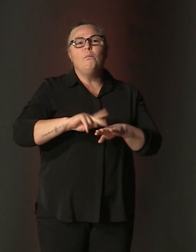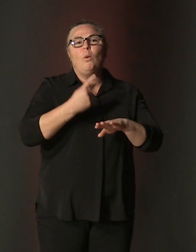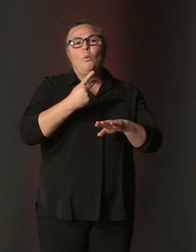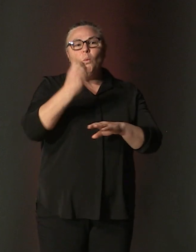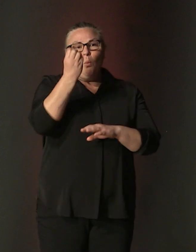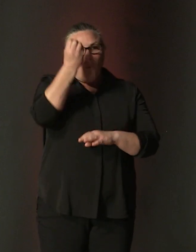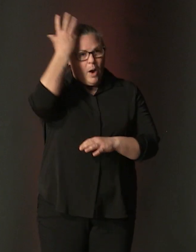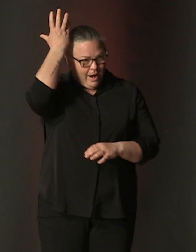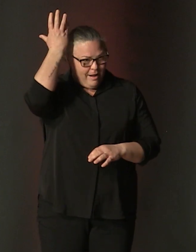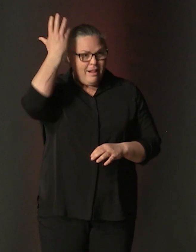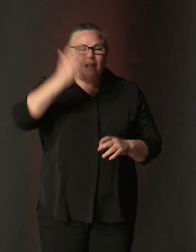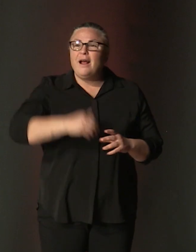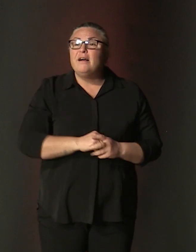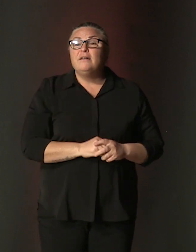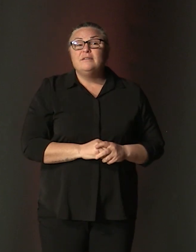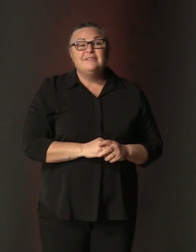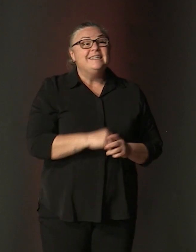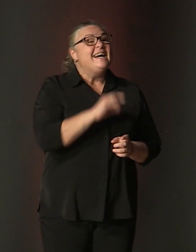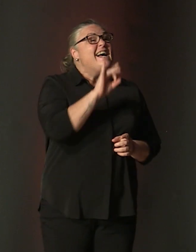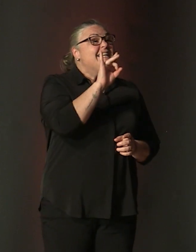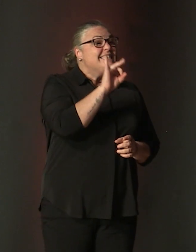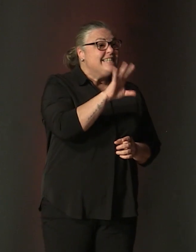Or better 10,000 blue whales,